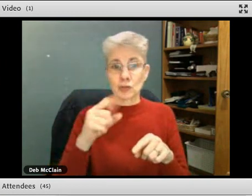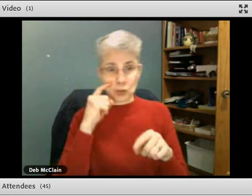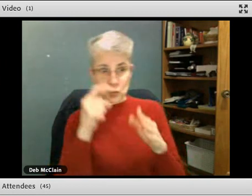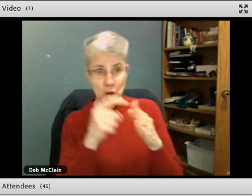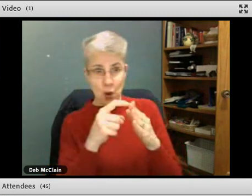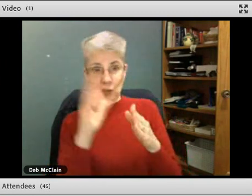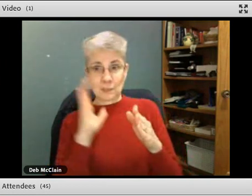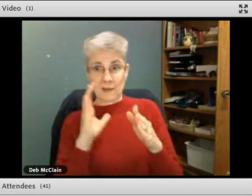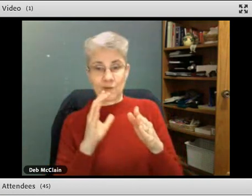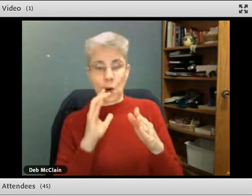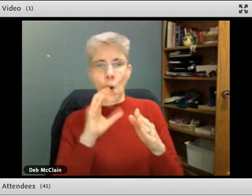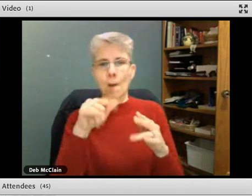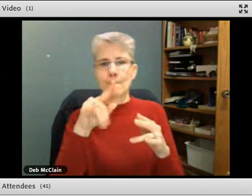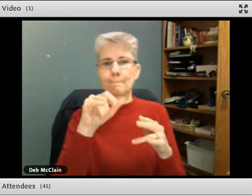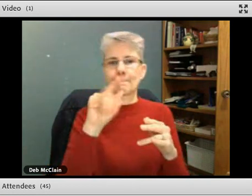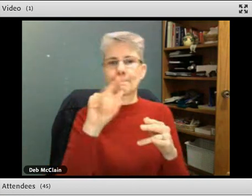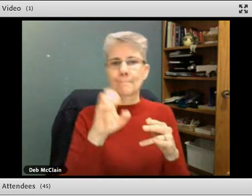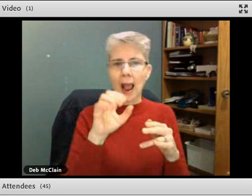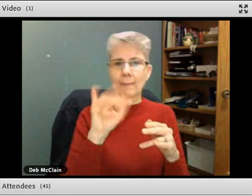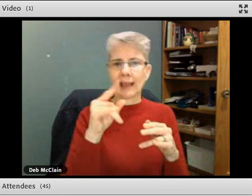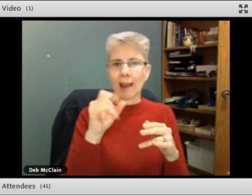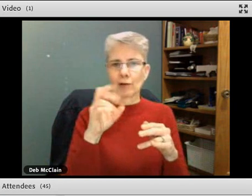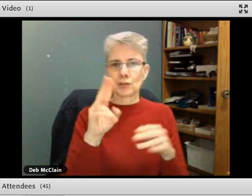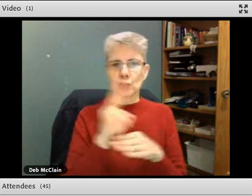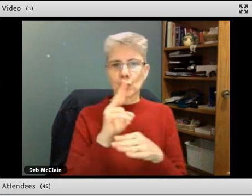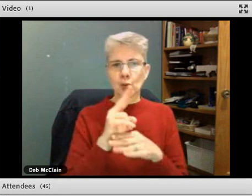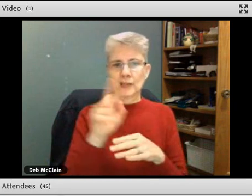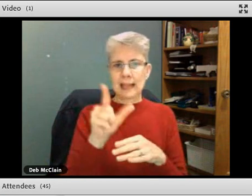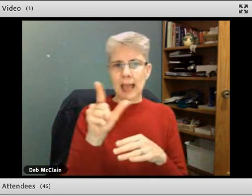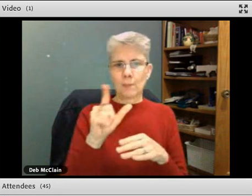at least in the publicly accessible version.